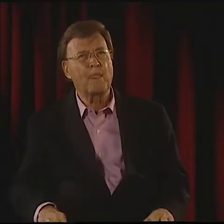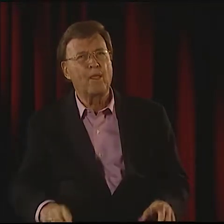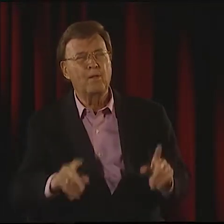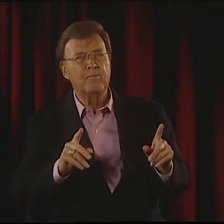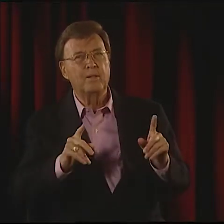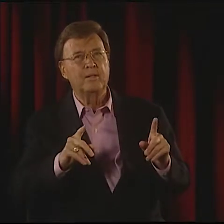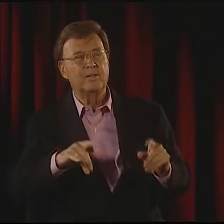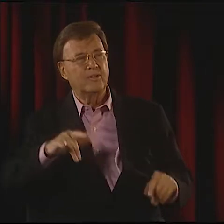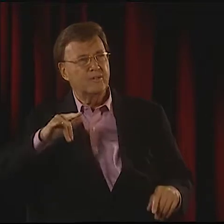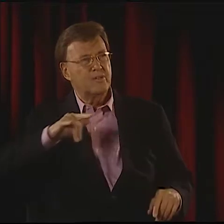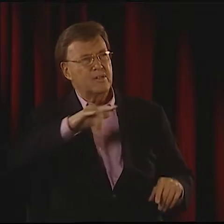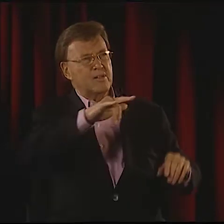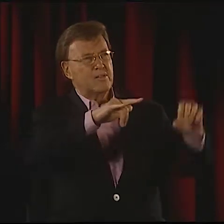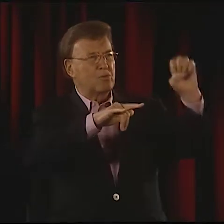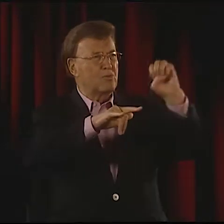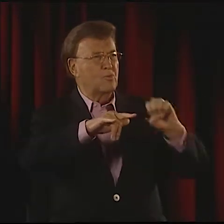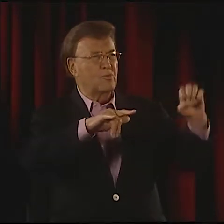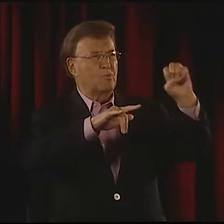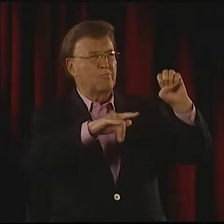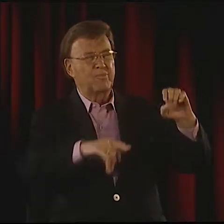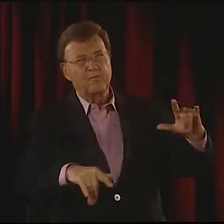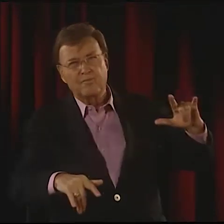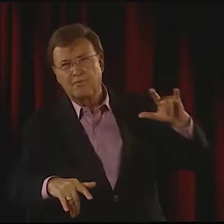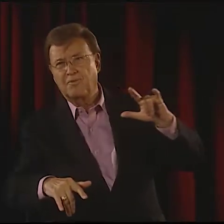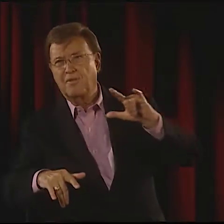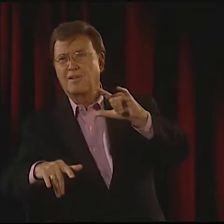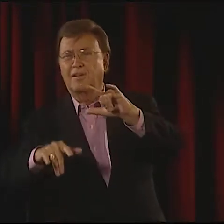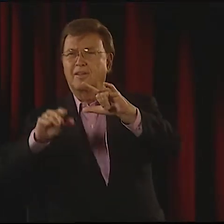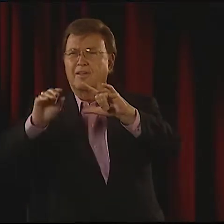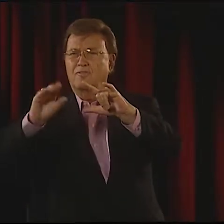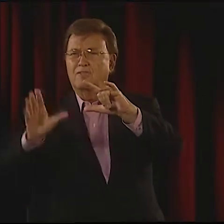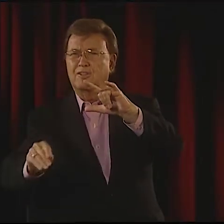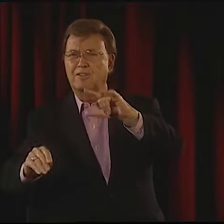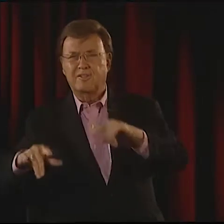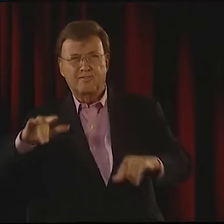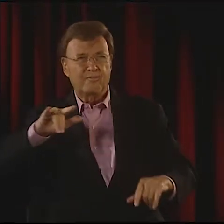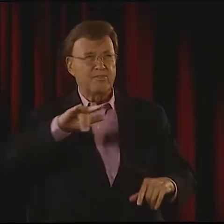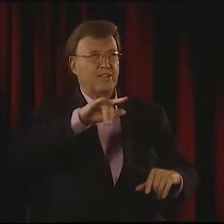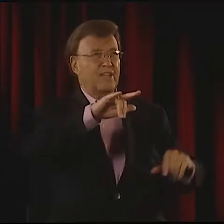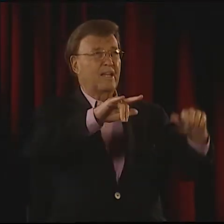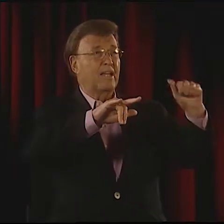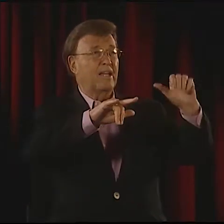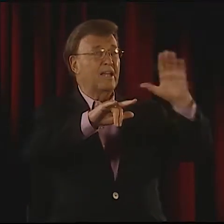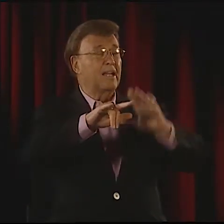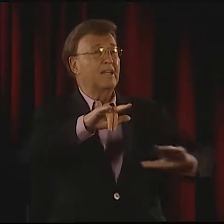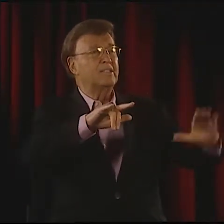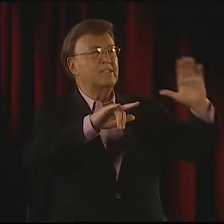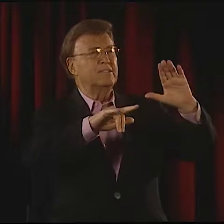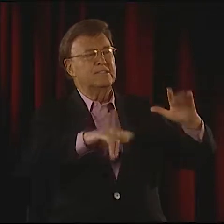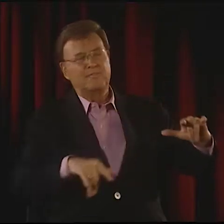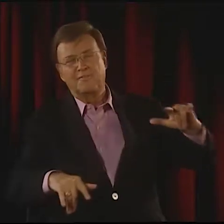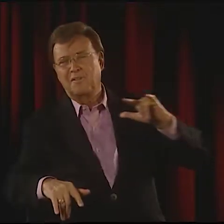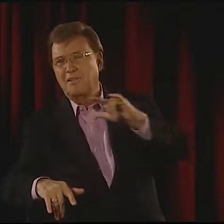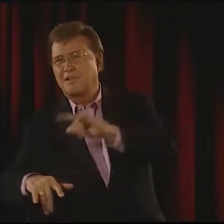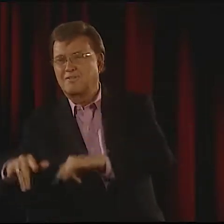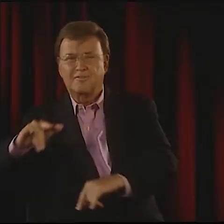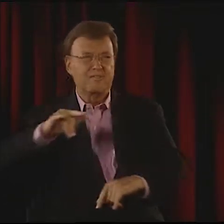I JUST PUT THEM ALL TOGETHER IN A SIGN SONG KIND OF THING. LET ME THINK. FLY TO EUROPE. FLY TO AFRICA.